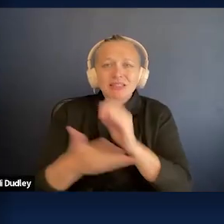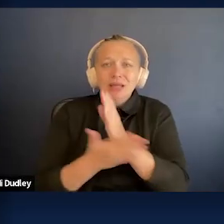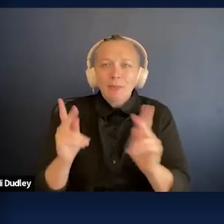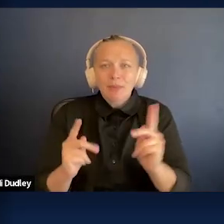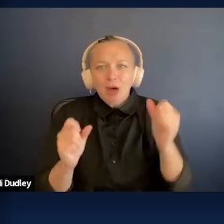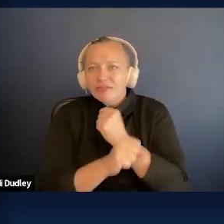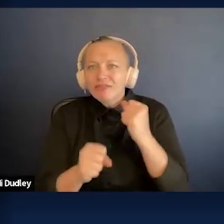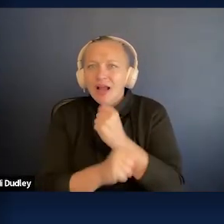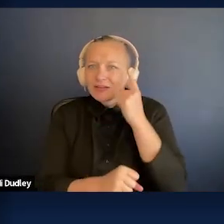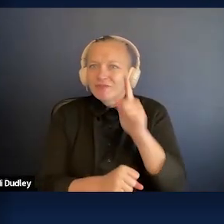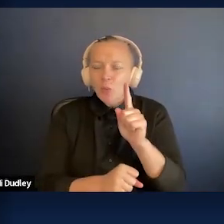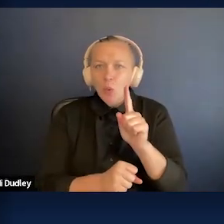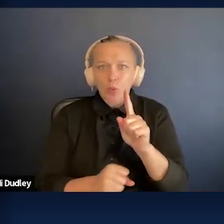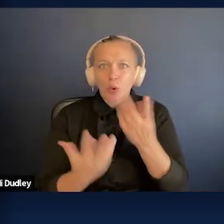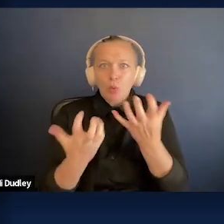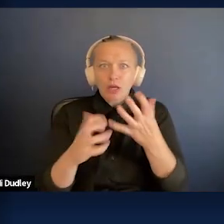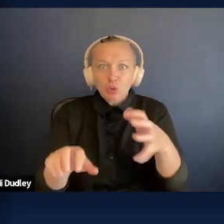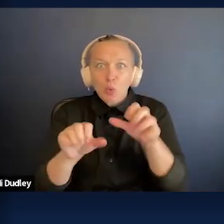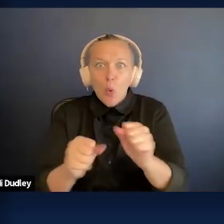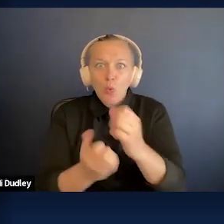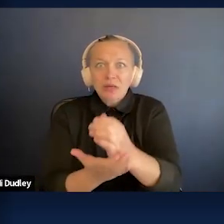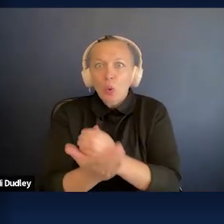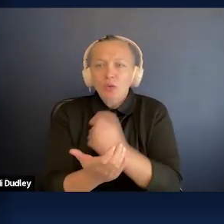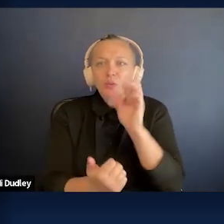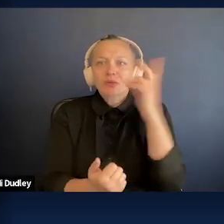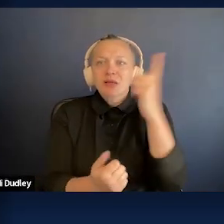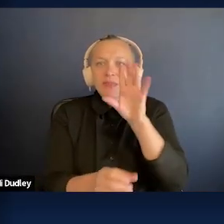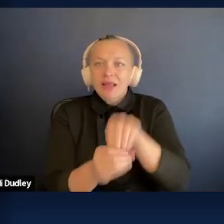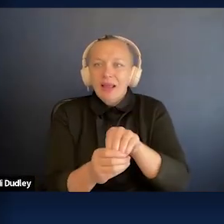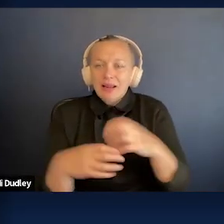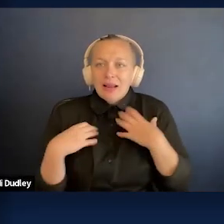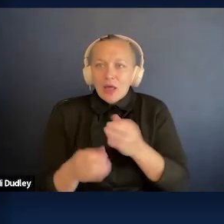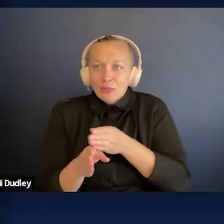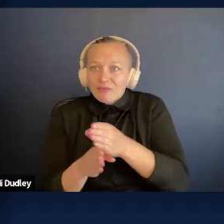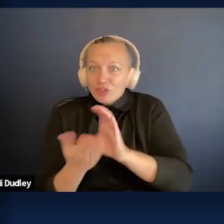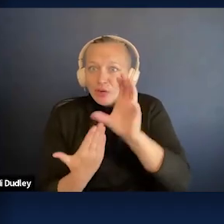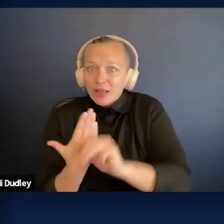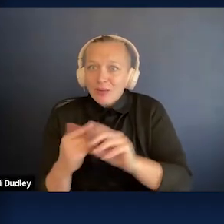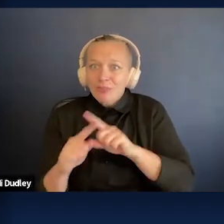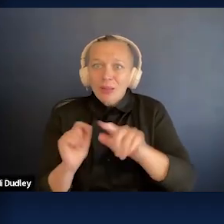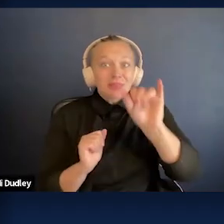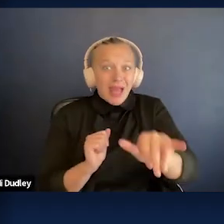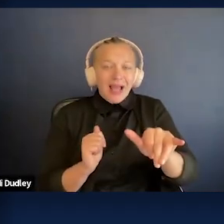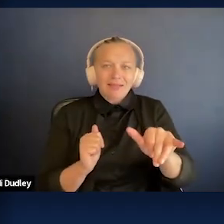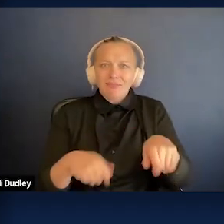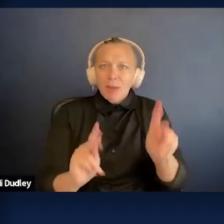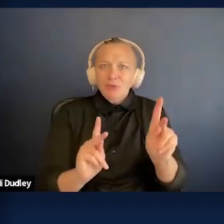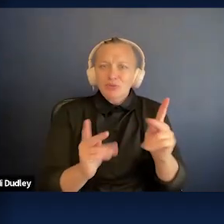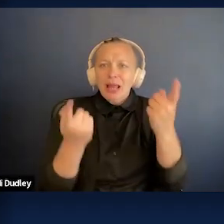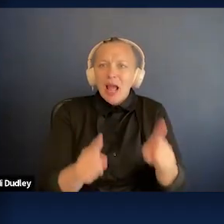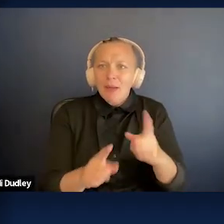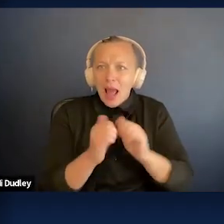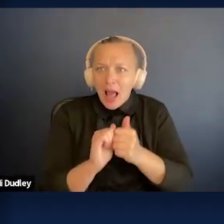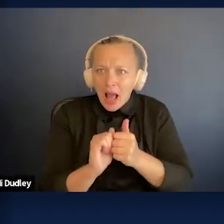real estate within the health professions curriculum. Um, but this was an opportunity that happened because of a partnership with a local adaptive sports organization.